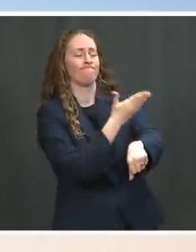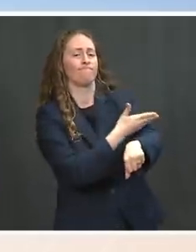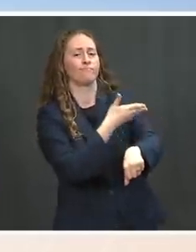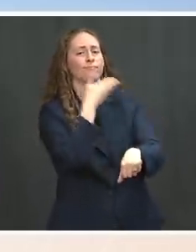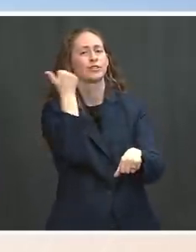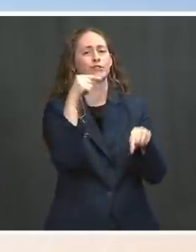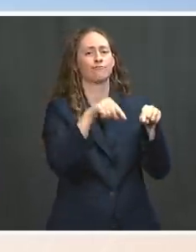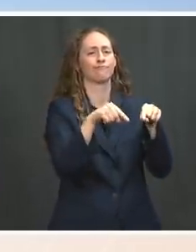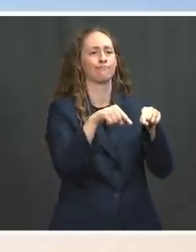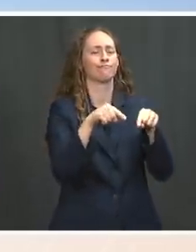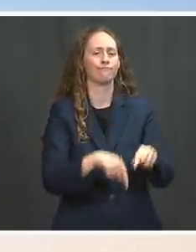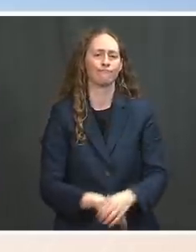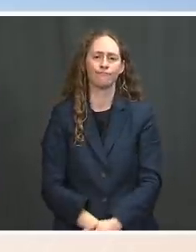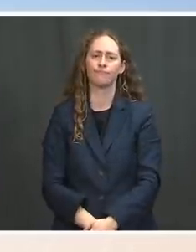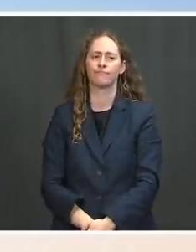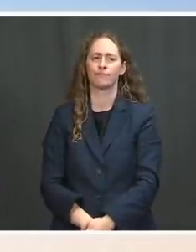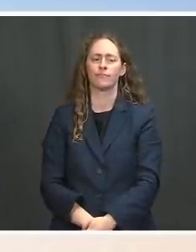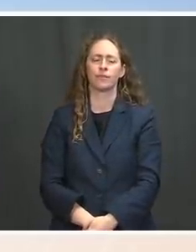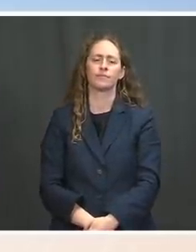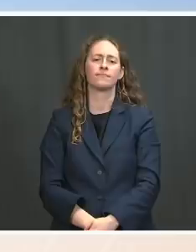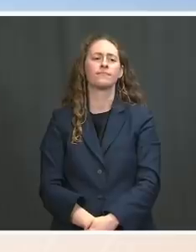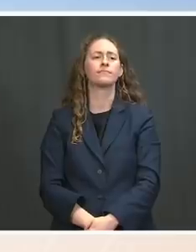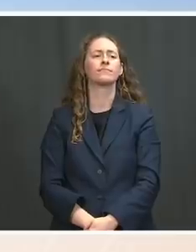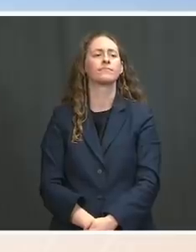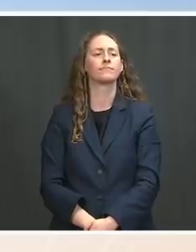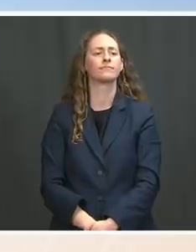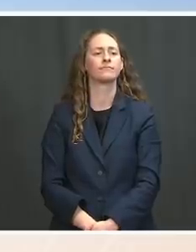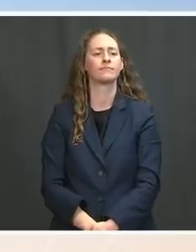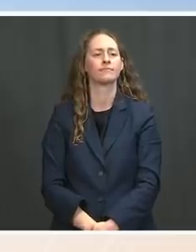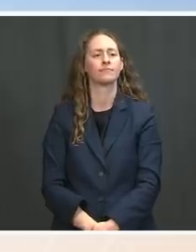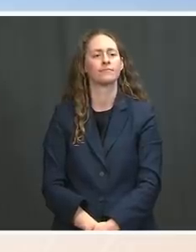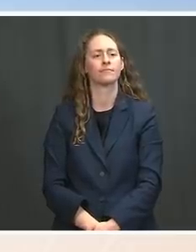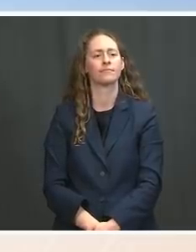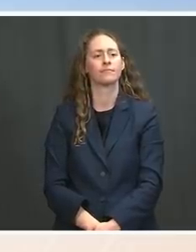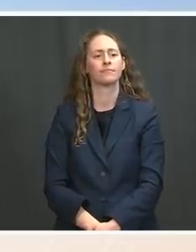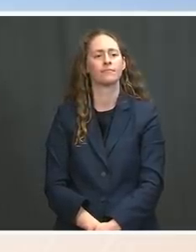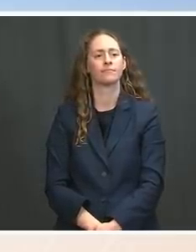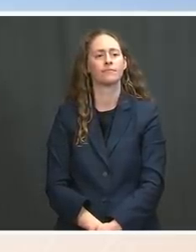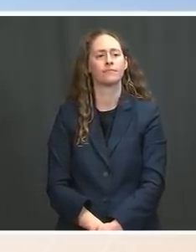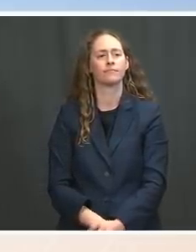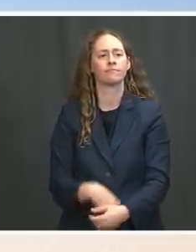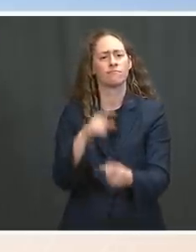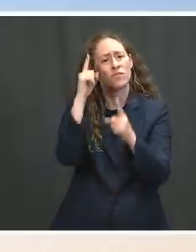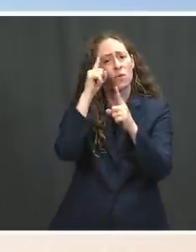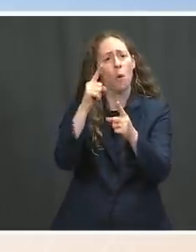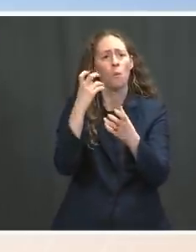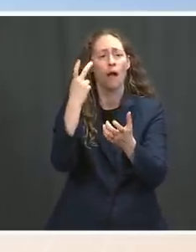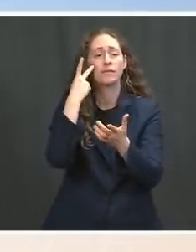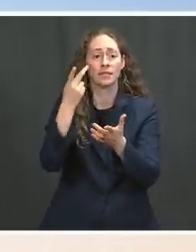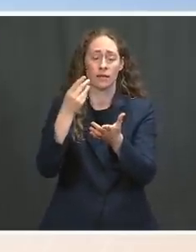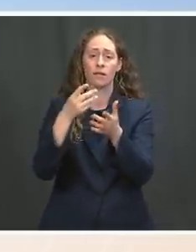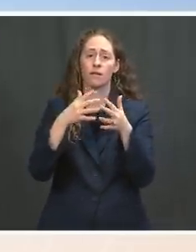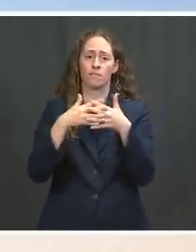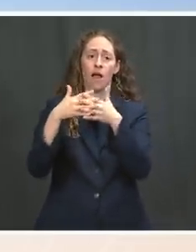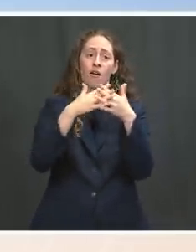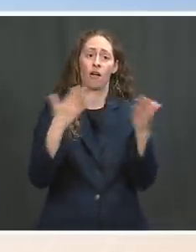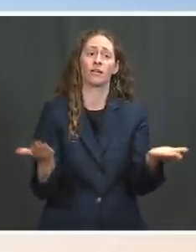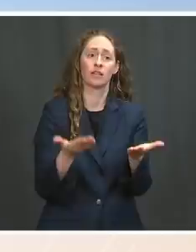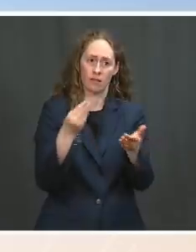to ensuring our country's economic security, our national security, and it was -- as we're seeing right now, that includes cybersecurity.